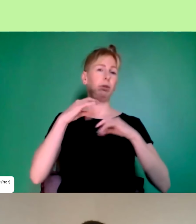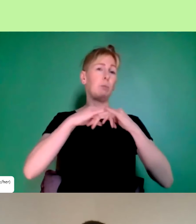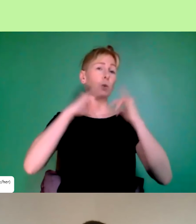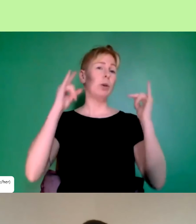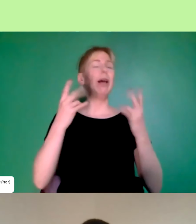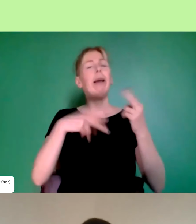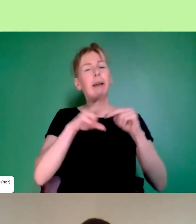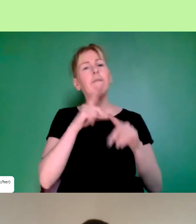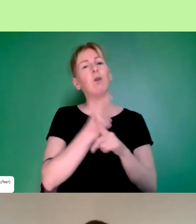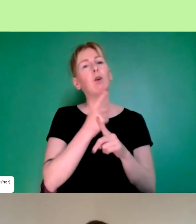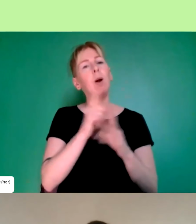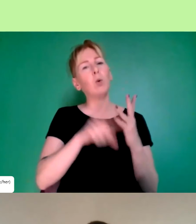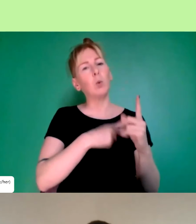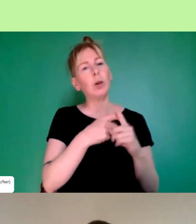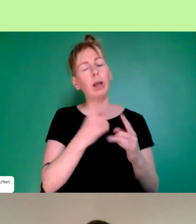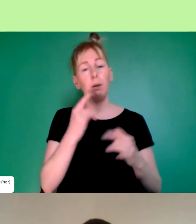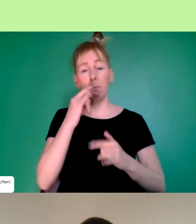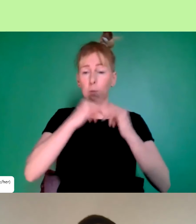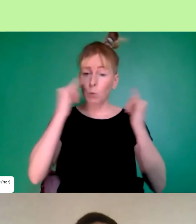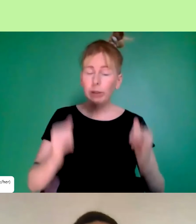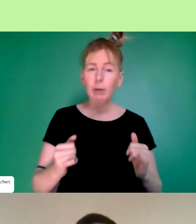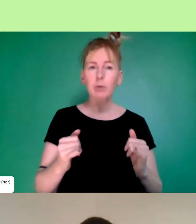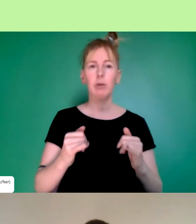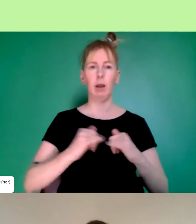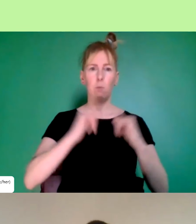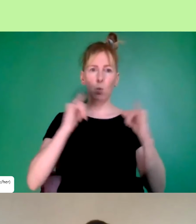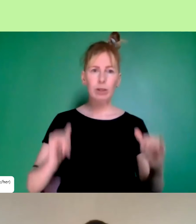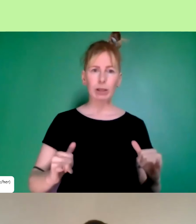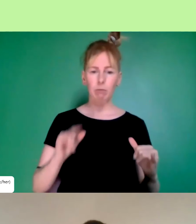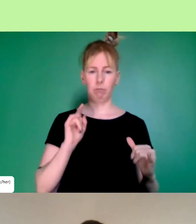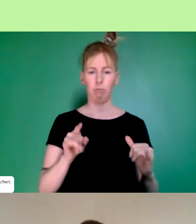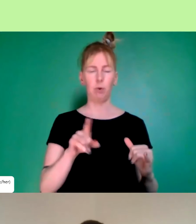like why were museums created? Why was the British Museum created? Why was the